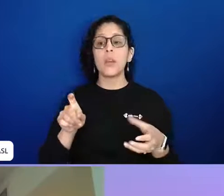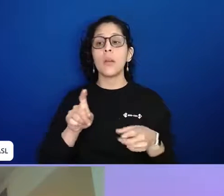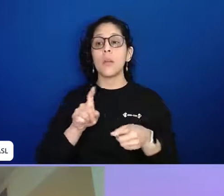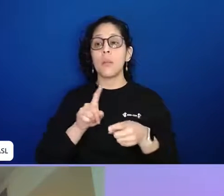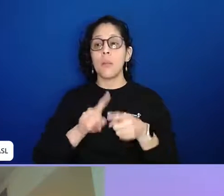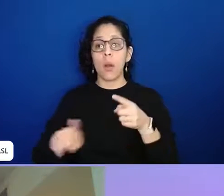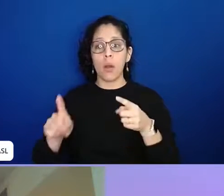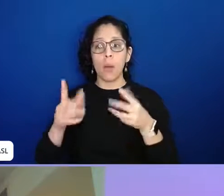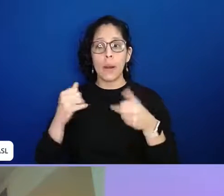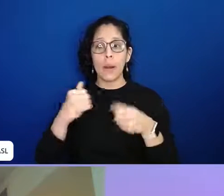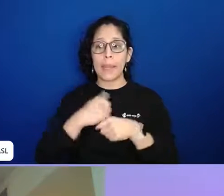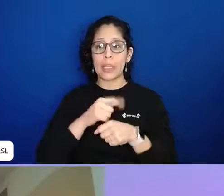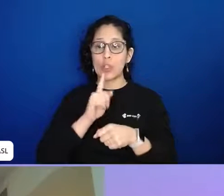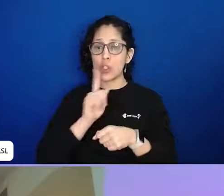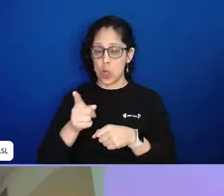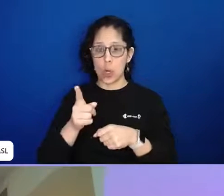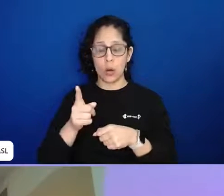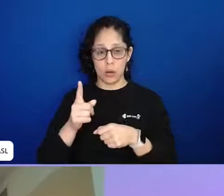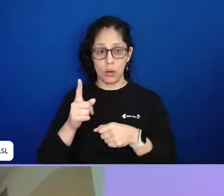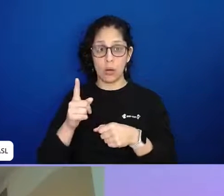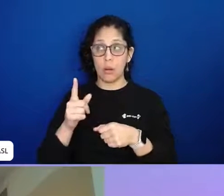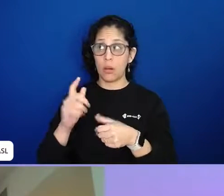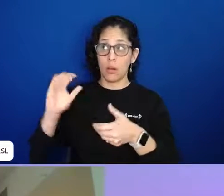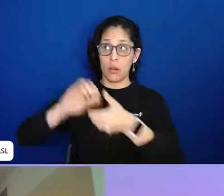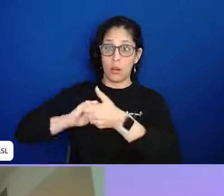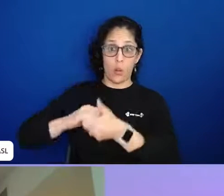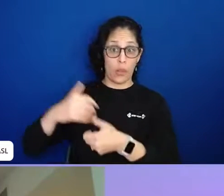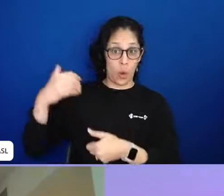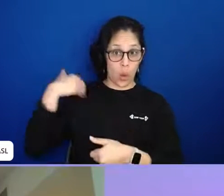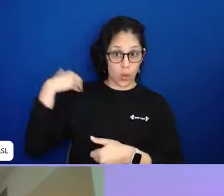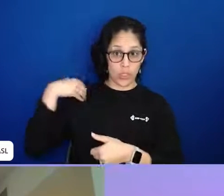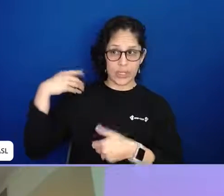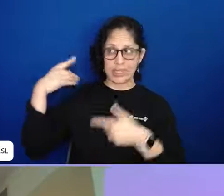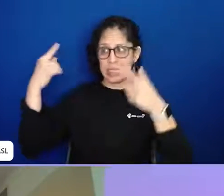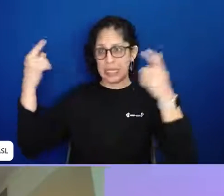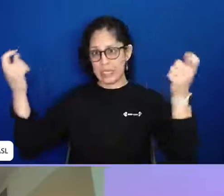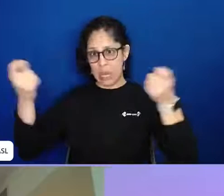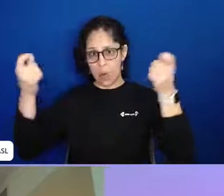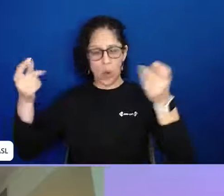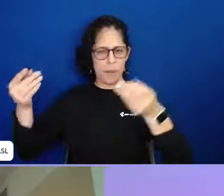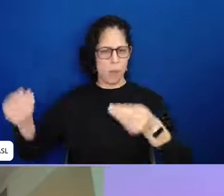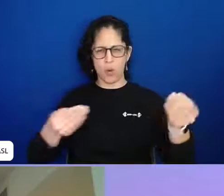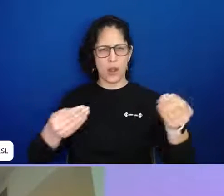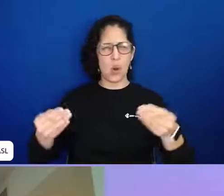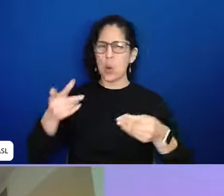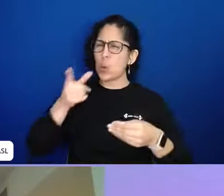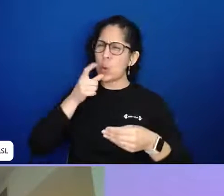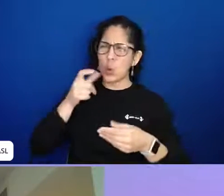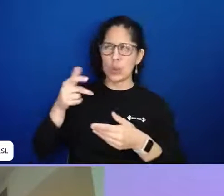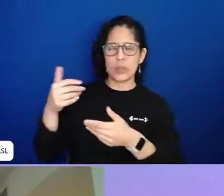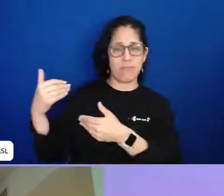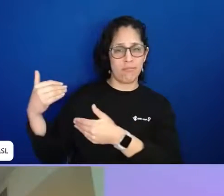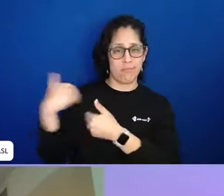well, how are you classifying these, can you categorize them? But you want to make sure that when you're working with the agile coaches